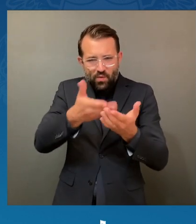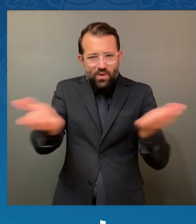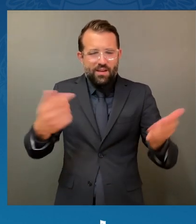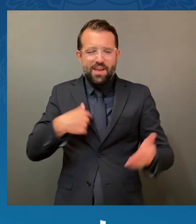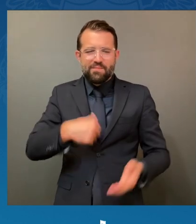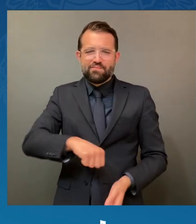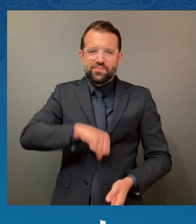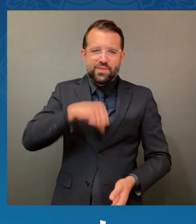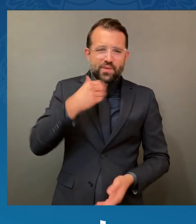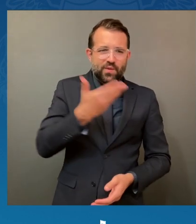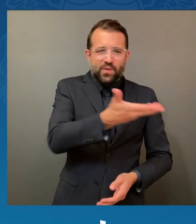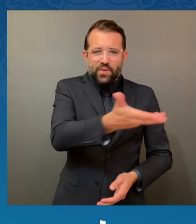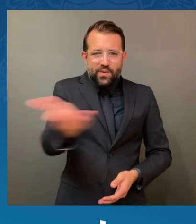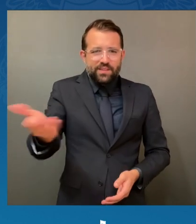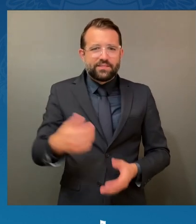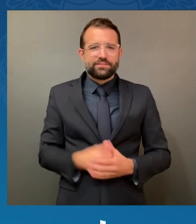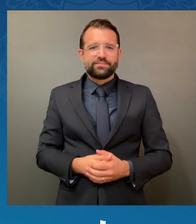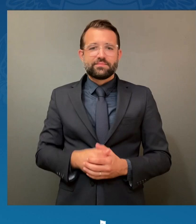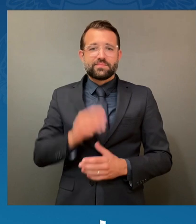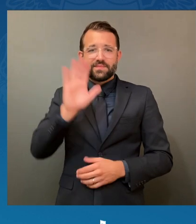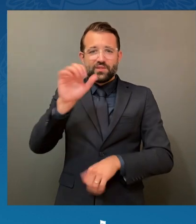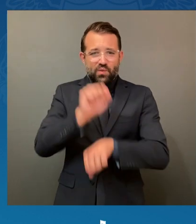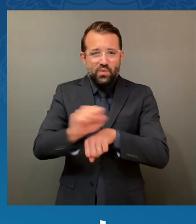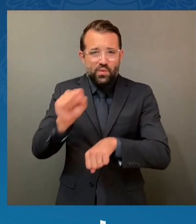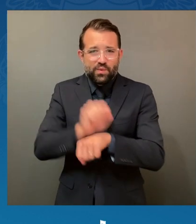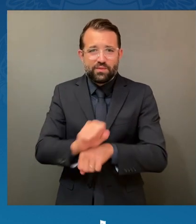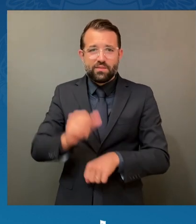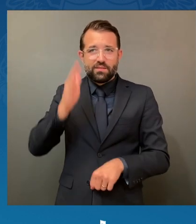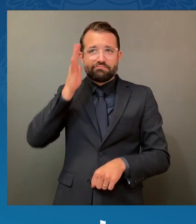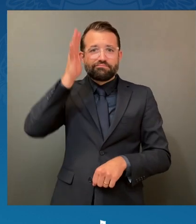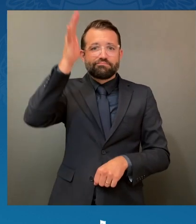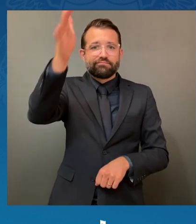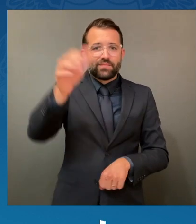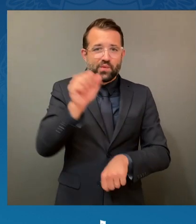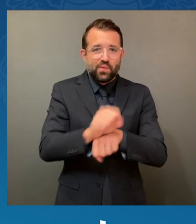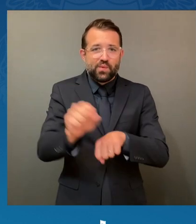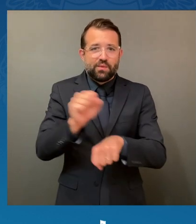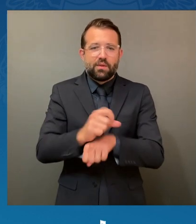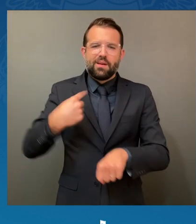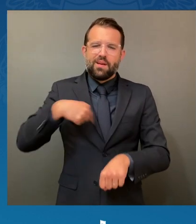and what you will continue to do. So, with that, know we stand with you.